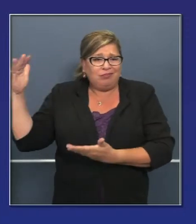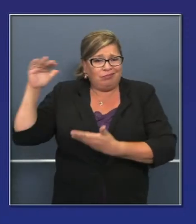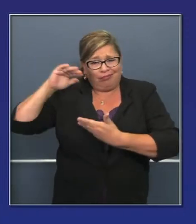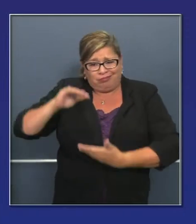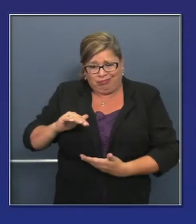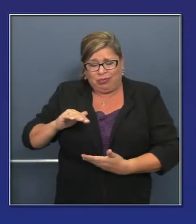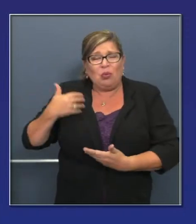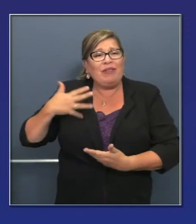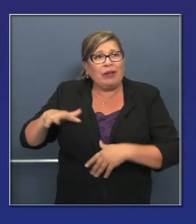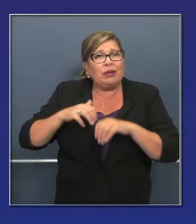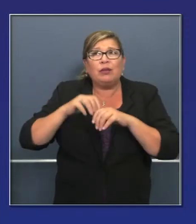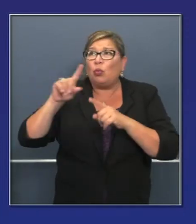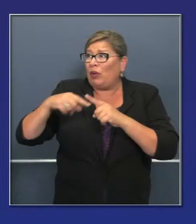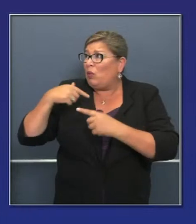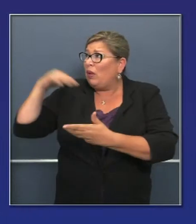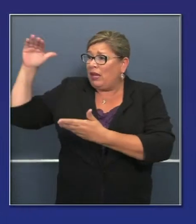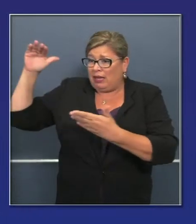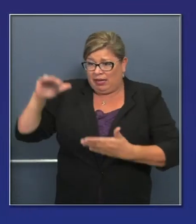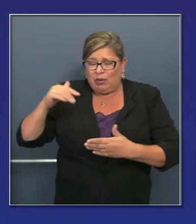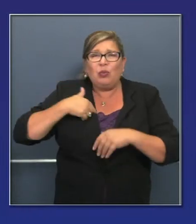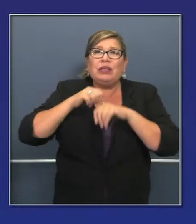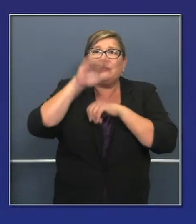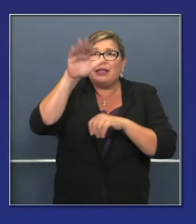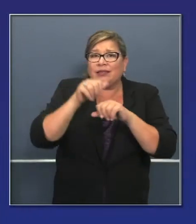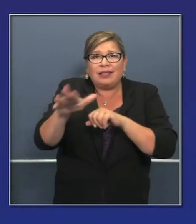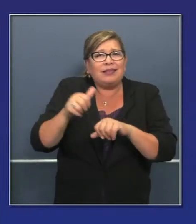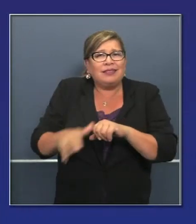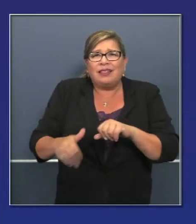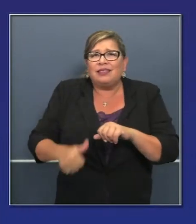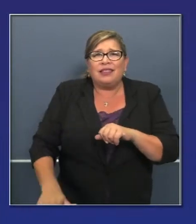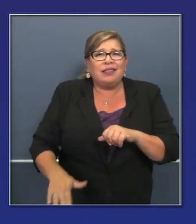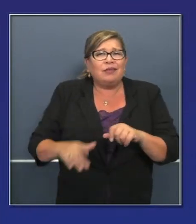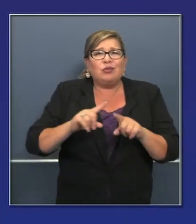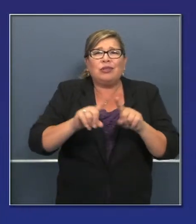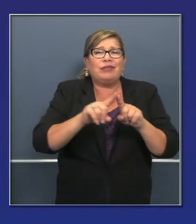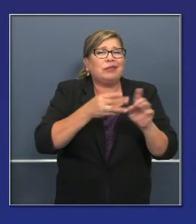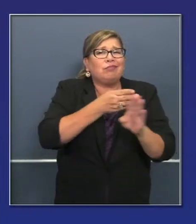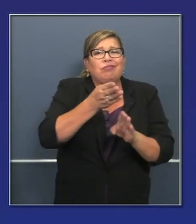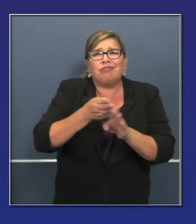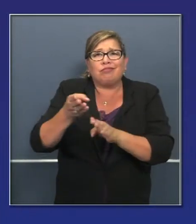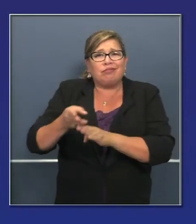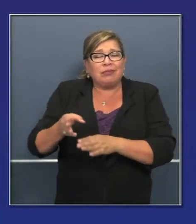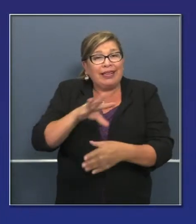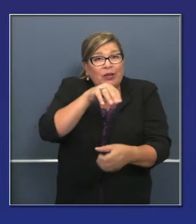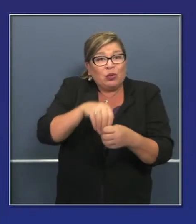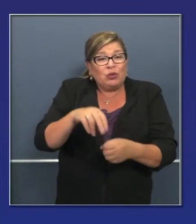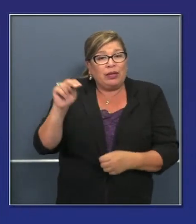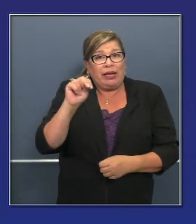the state as soon as they come in we're trying to get them out including n95 masks that are coming